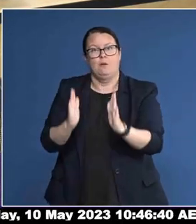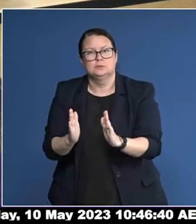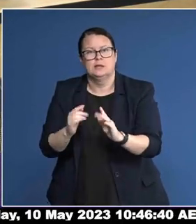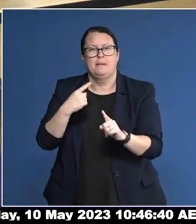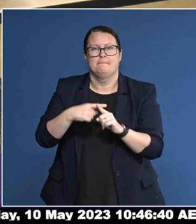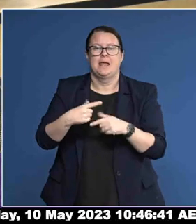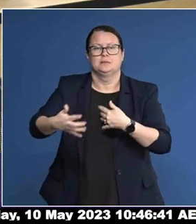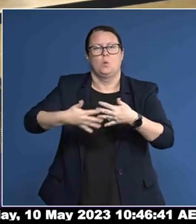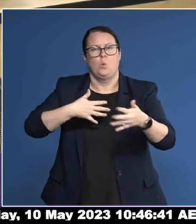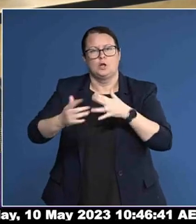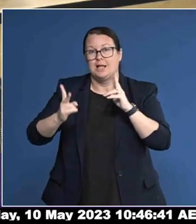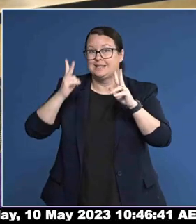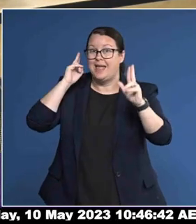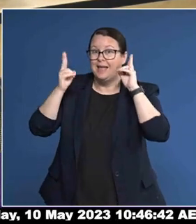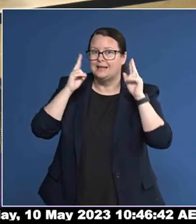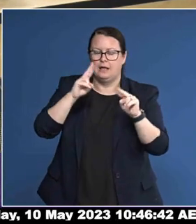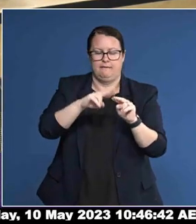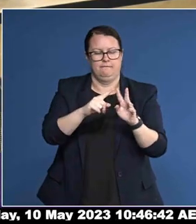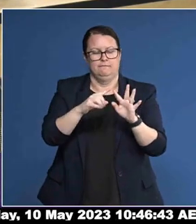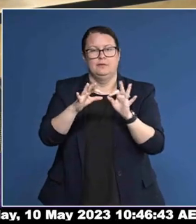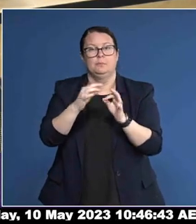February 2018.' Yes.